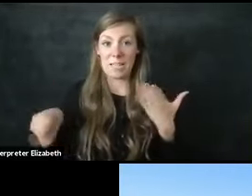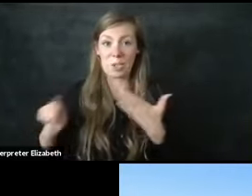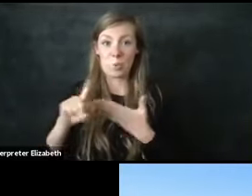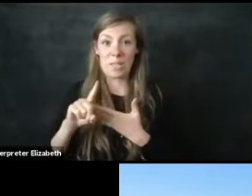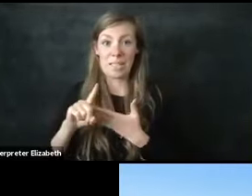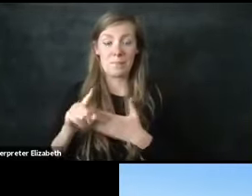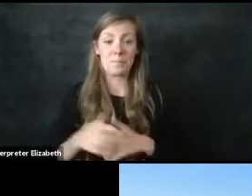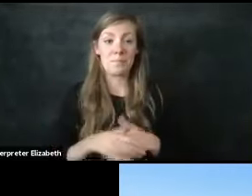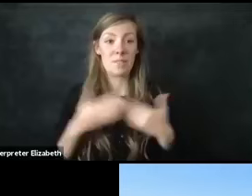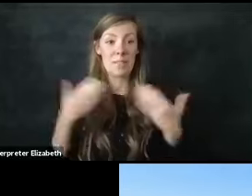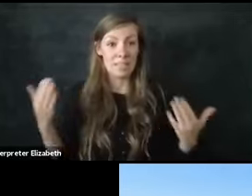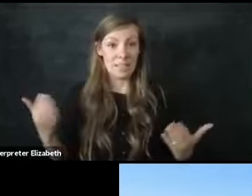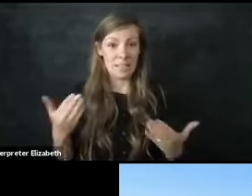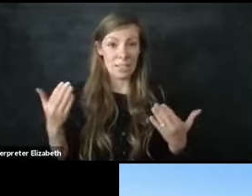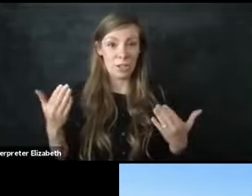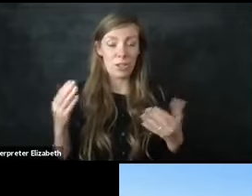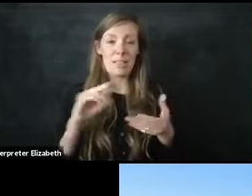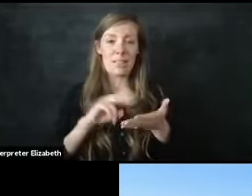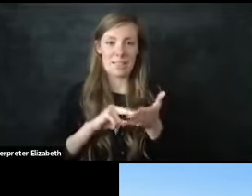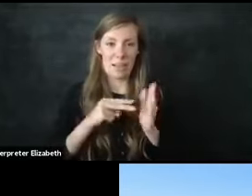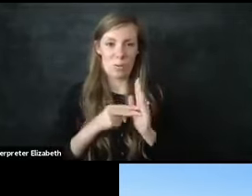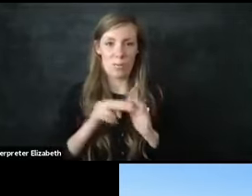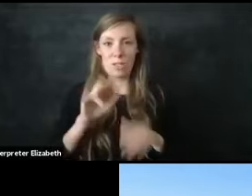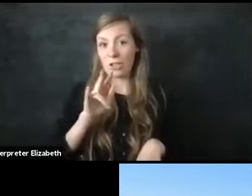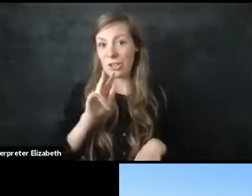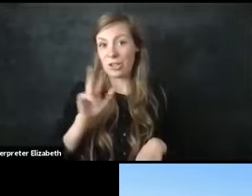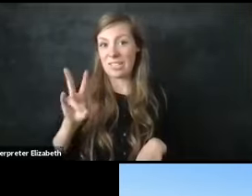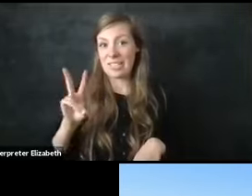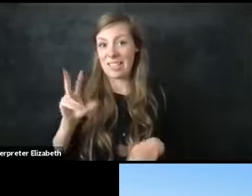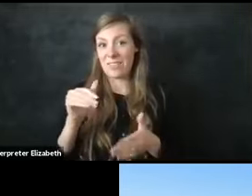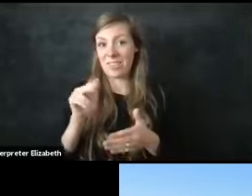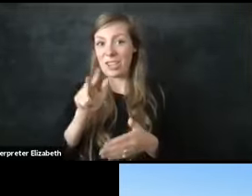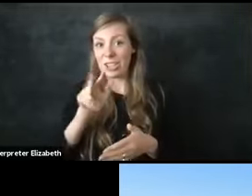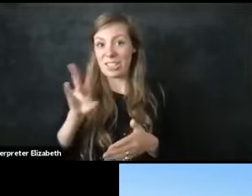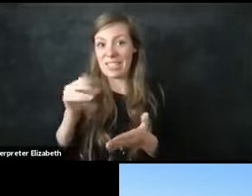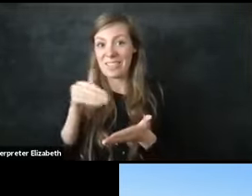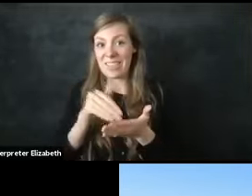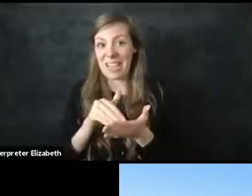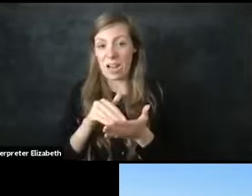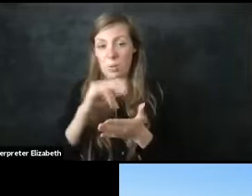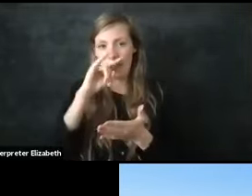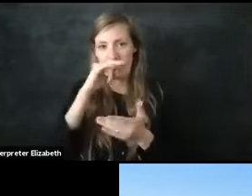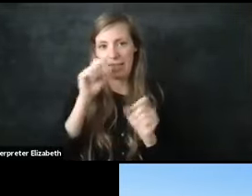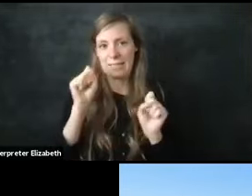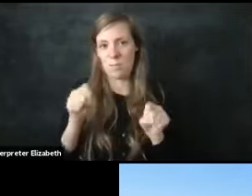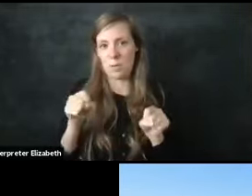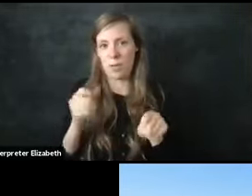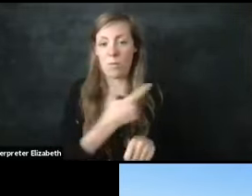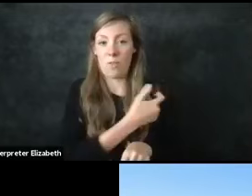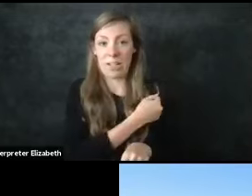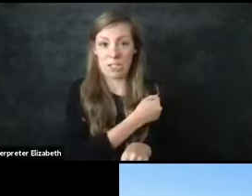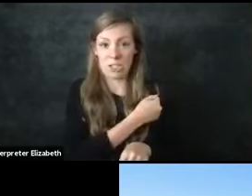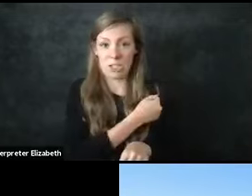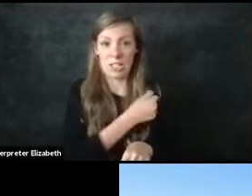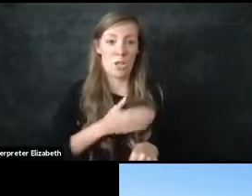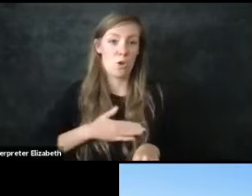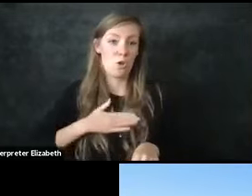That would mean another 37,000 kids would be eligible to get vaccinated and enjoy the same protection from Cobin 19